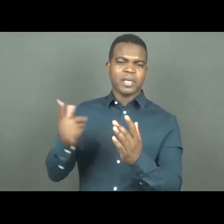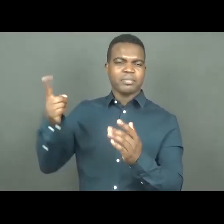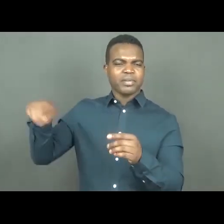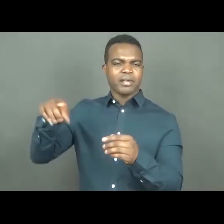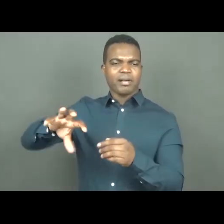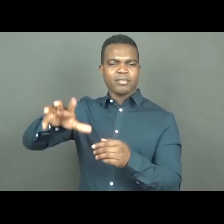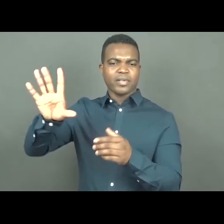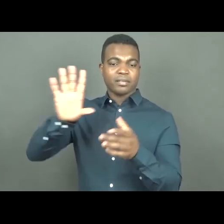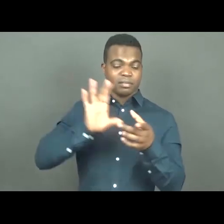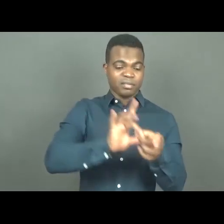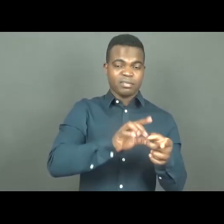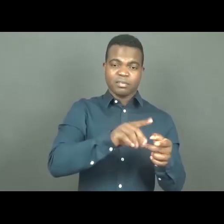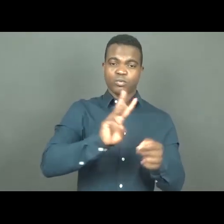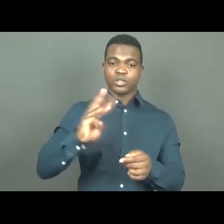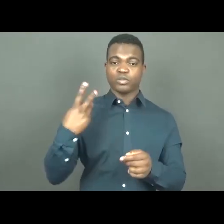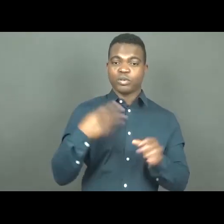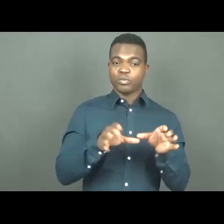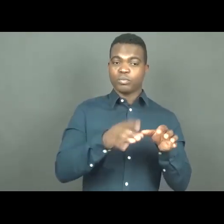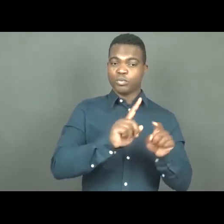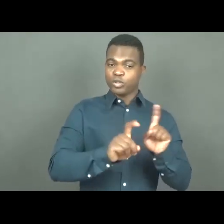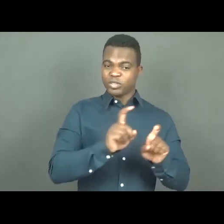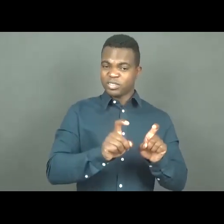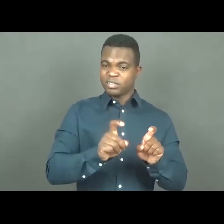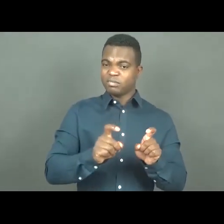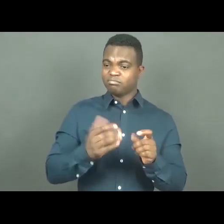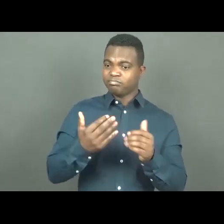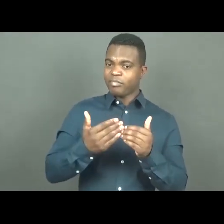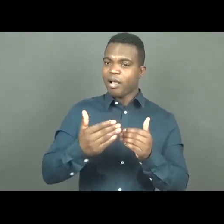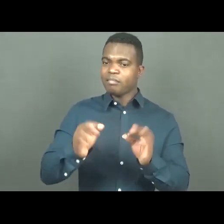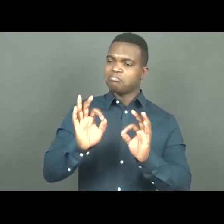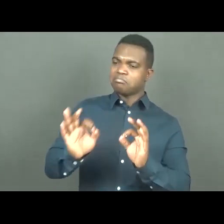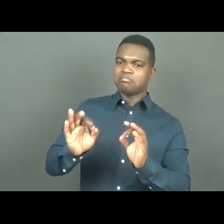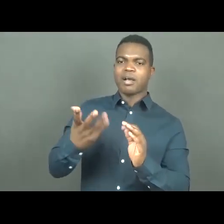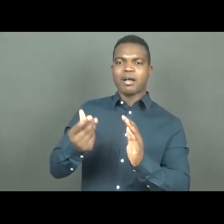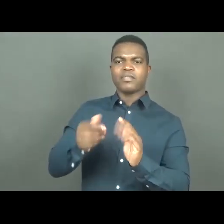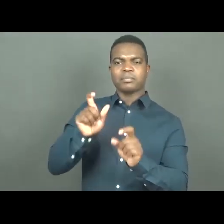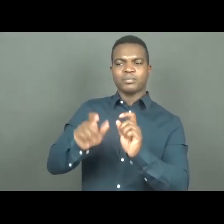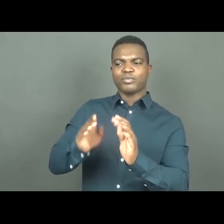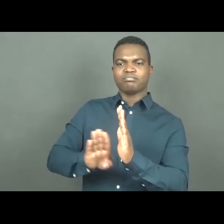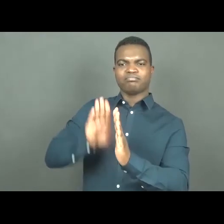address them now. If there's anyone from the panelists that would like to address that. Hannah,